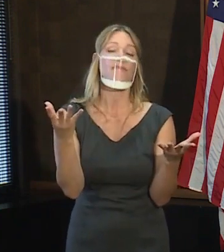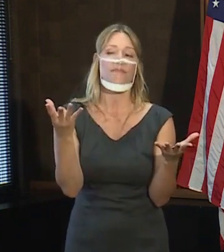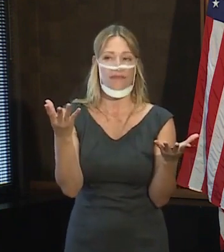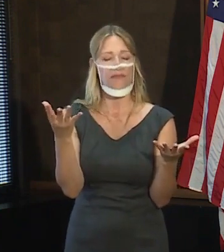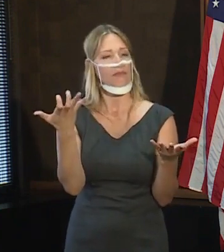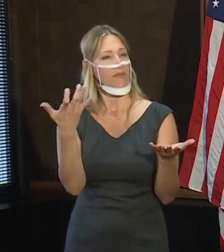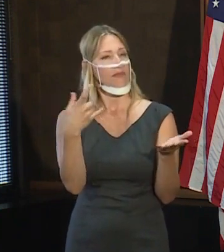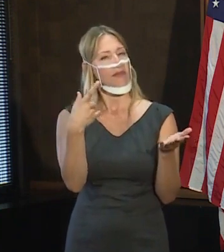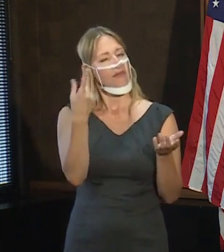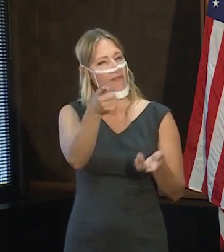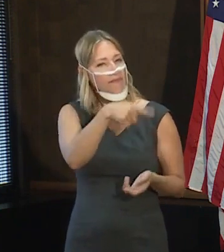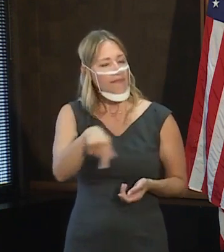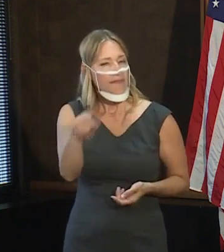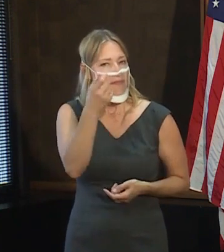AGE 110 INDIVIDUALS LAST WEEK.